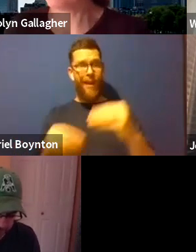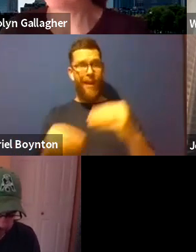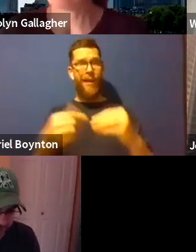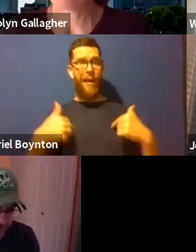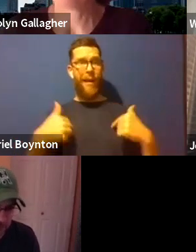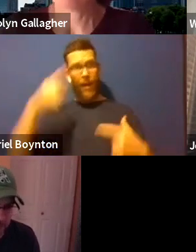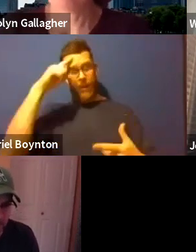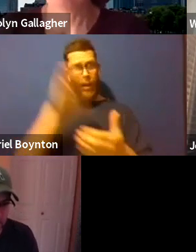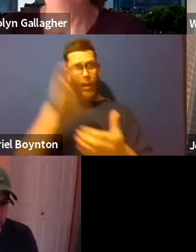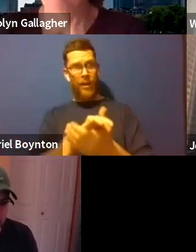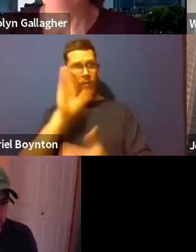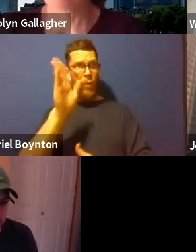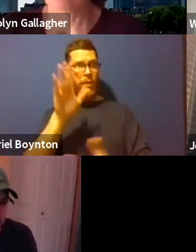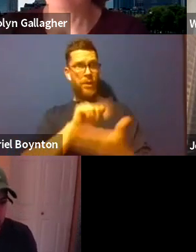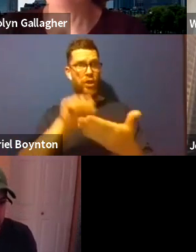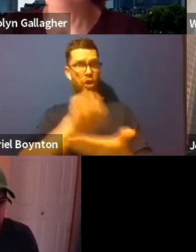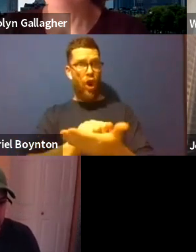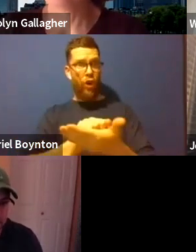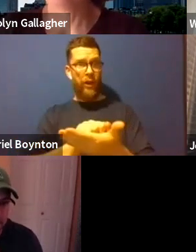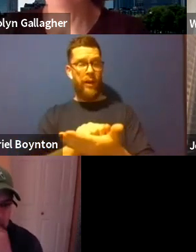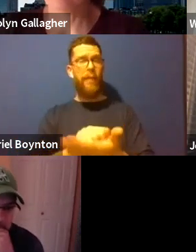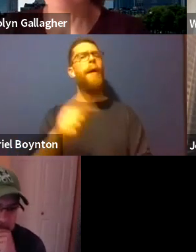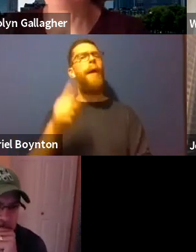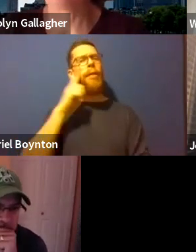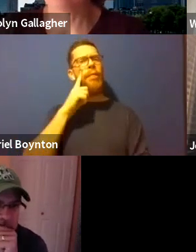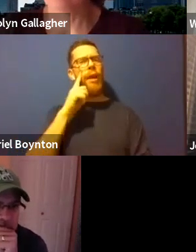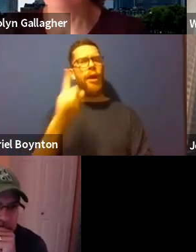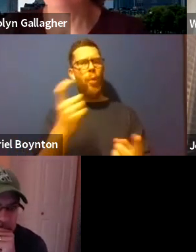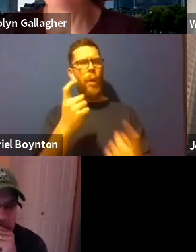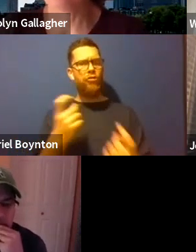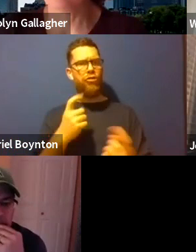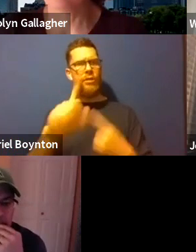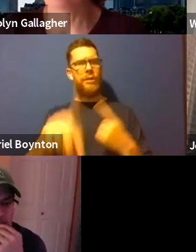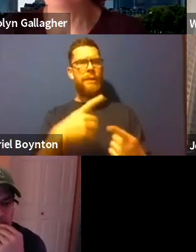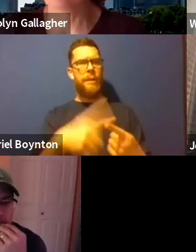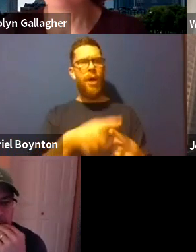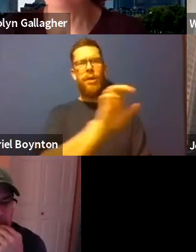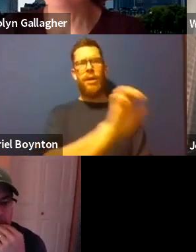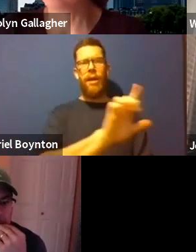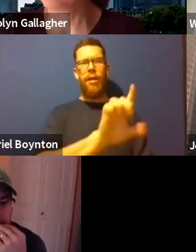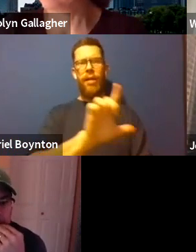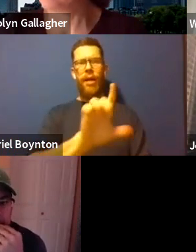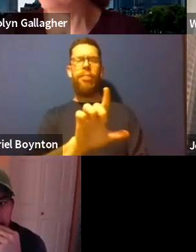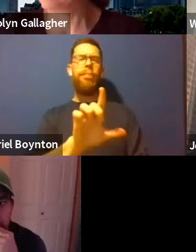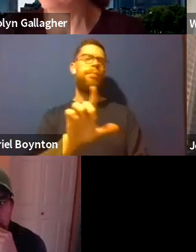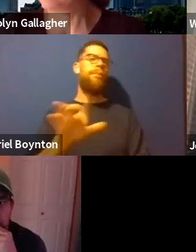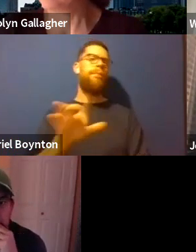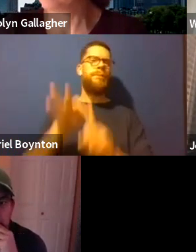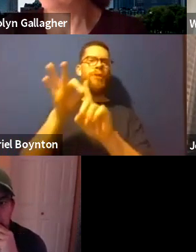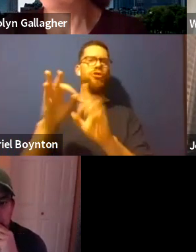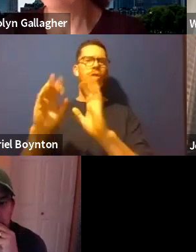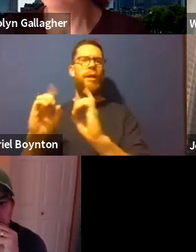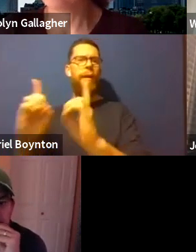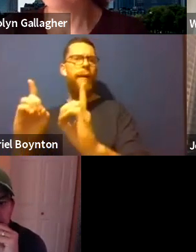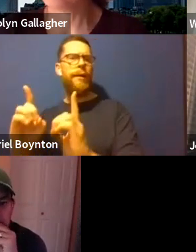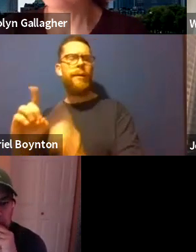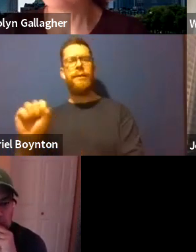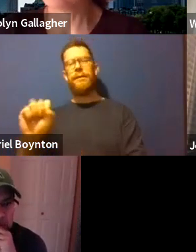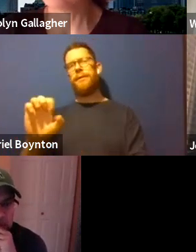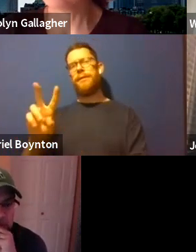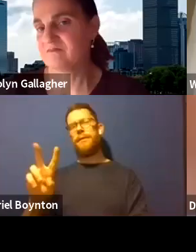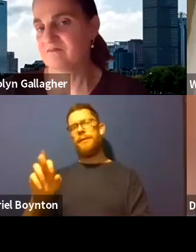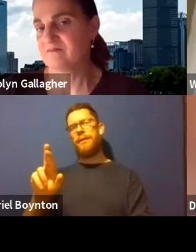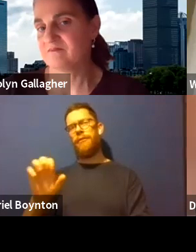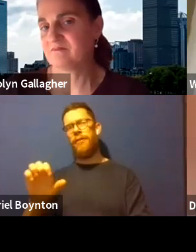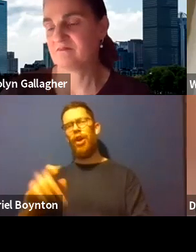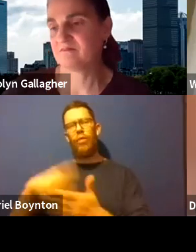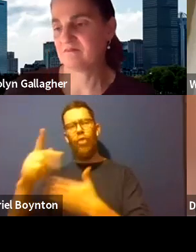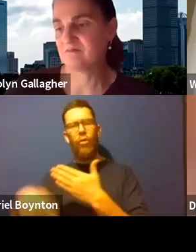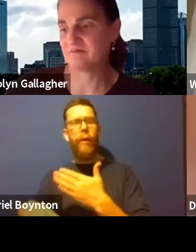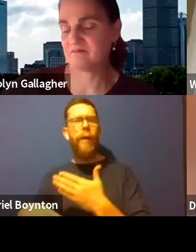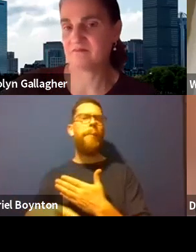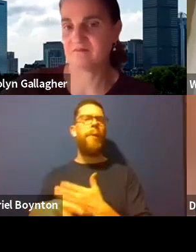Joe Baeta, Supt. : I think you're going to see questions about e LL that are more targeted special education severe programs. I think you're going to see more questions about your feasibility study in terms of that we already did.